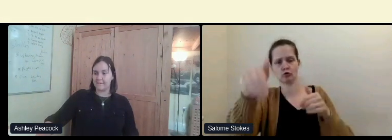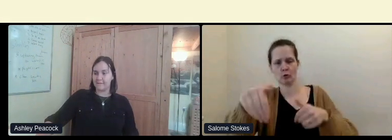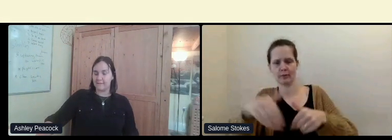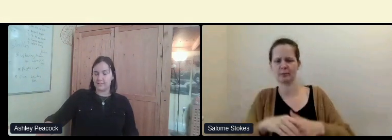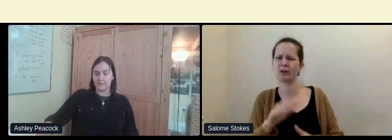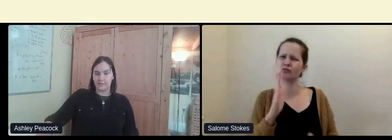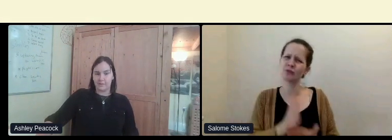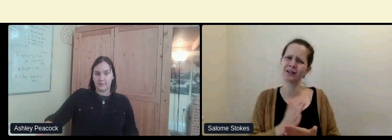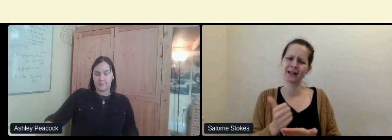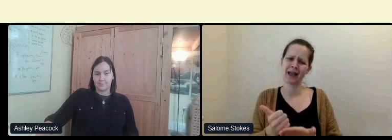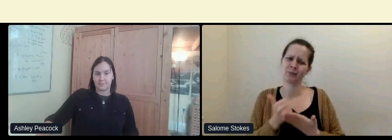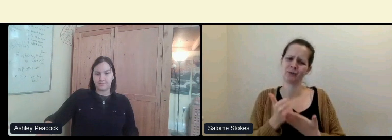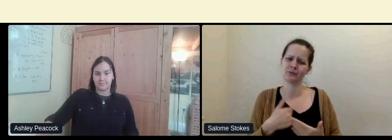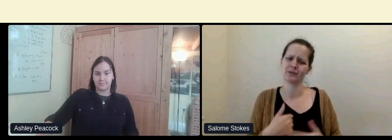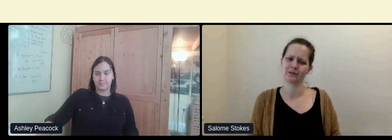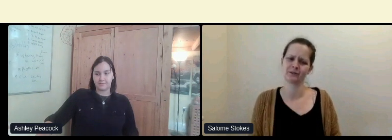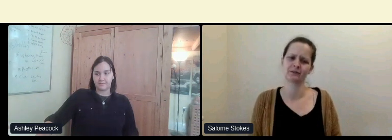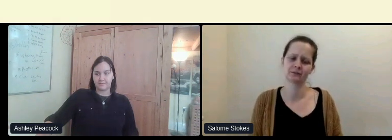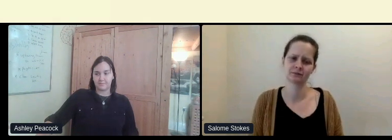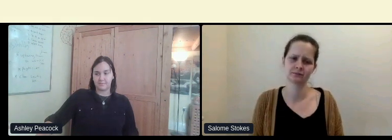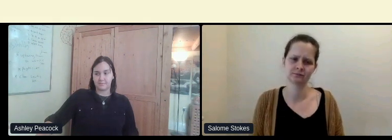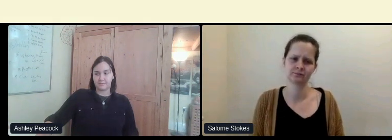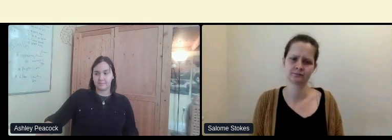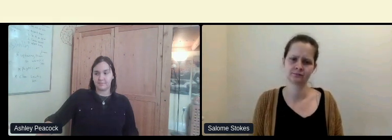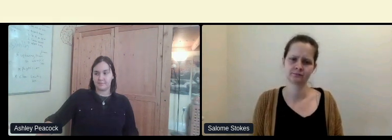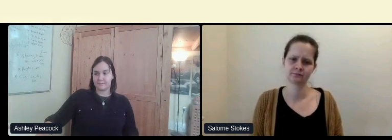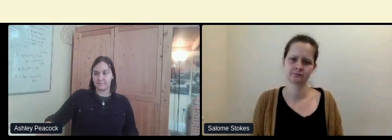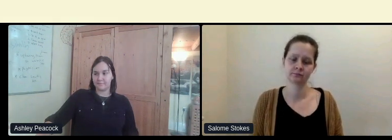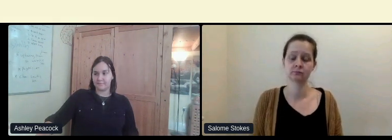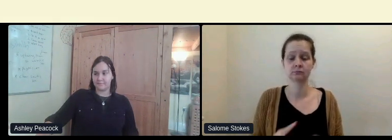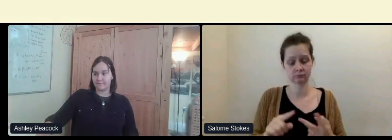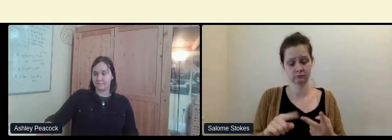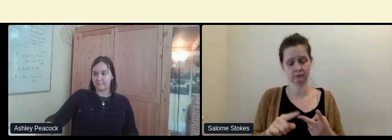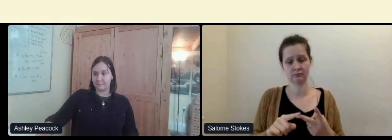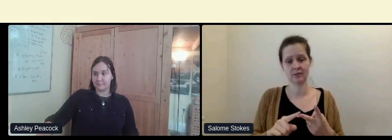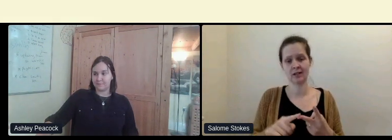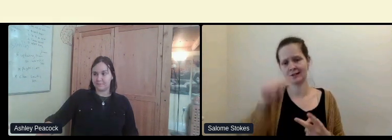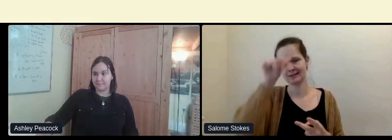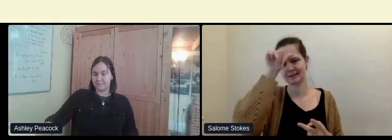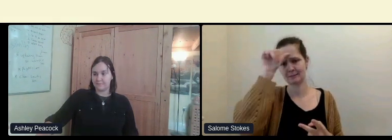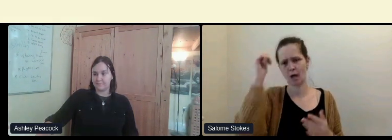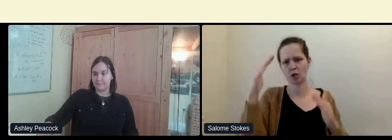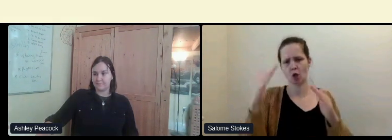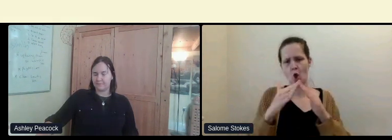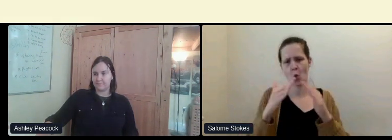I can do it a lot more than I would be able to without. Then smart home technology. I have all